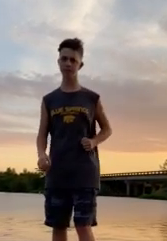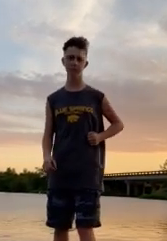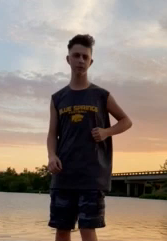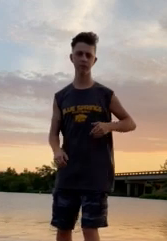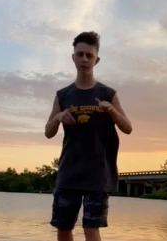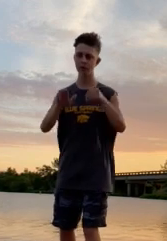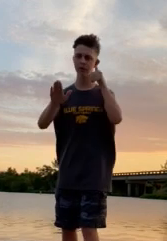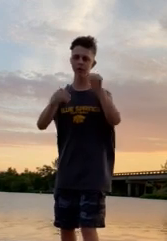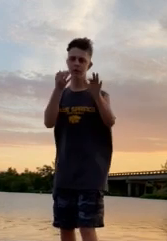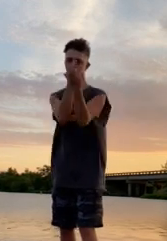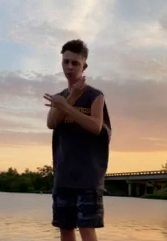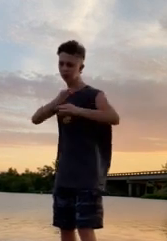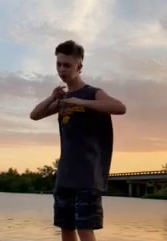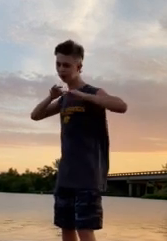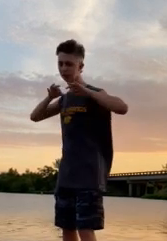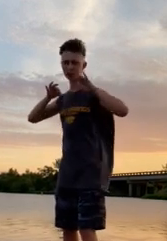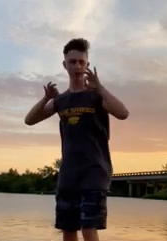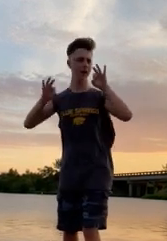Walking free